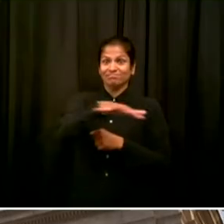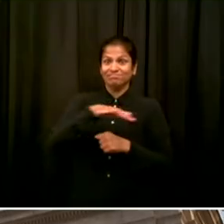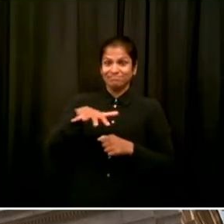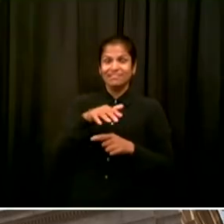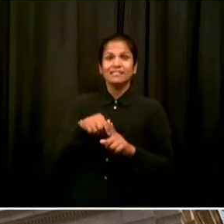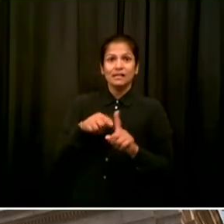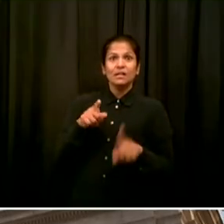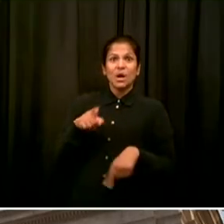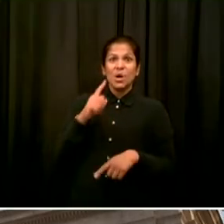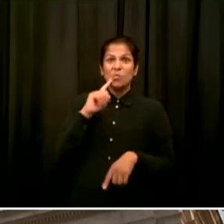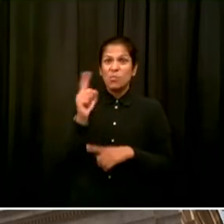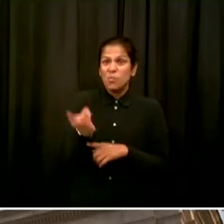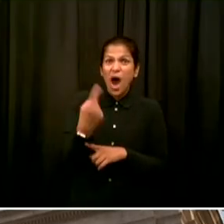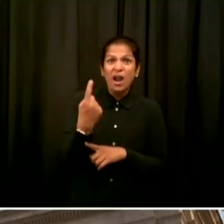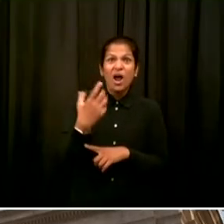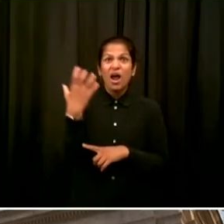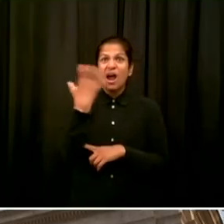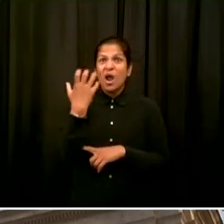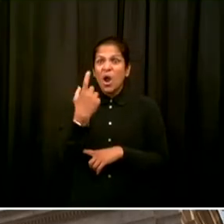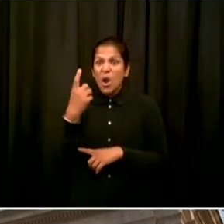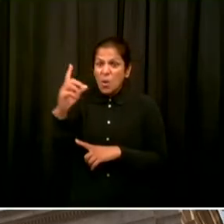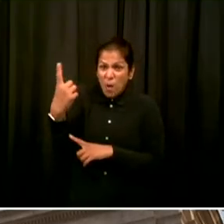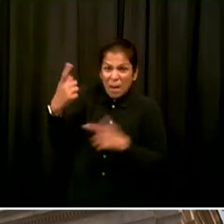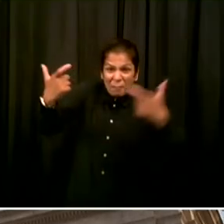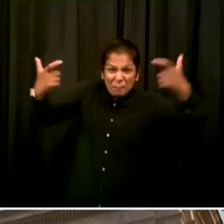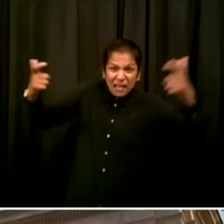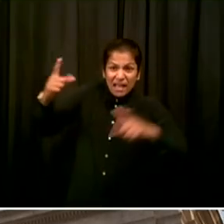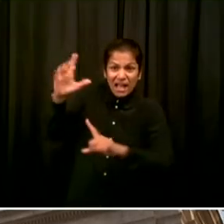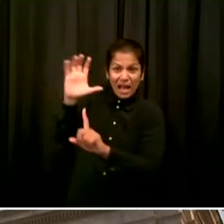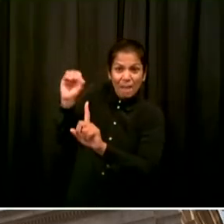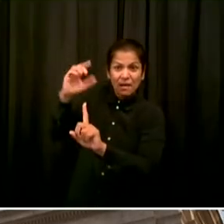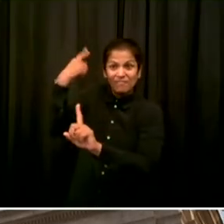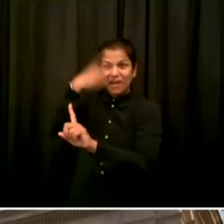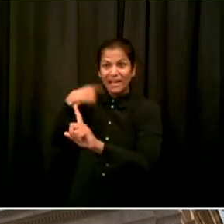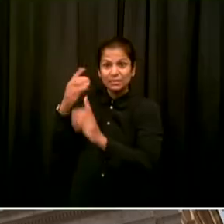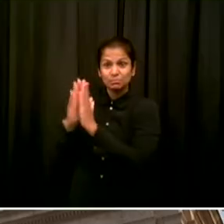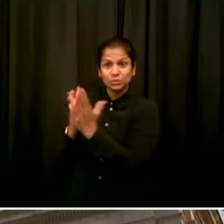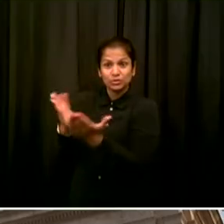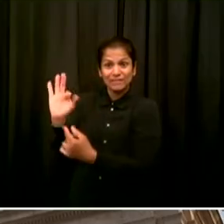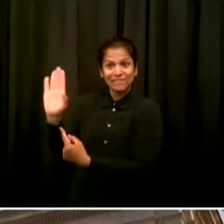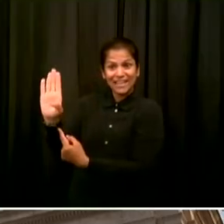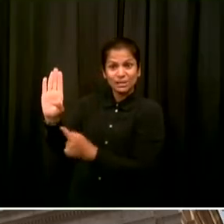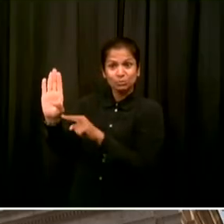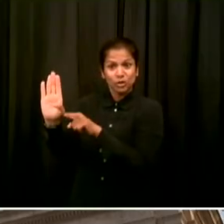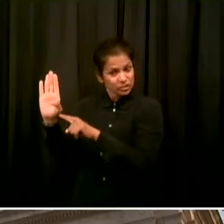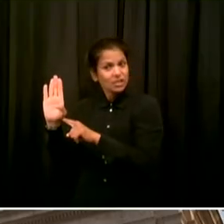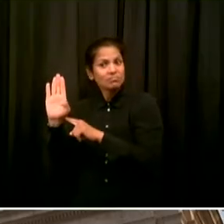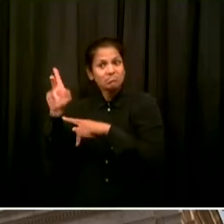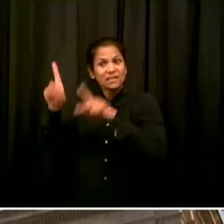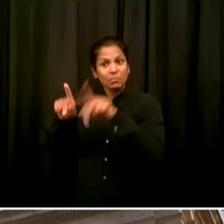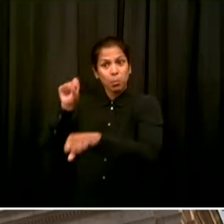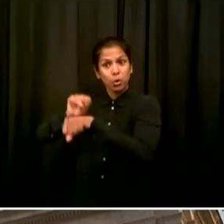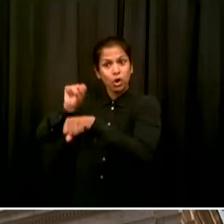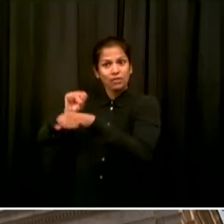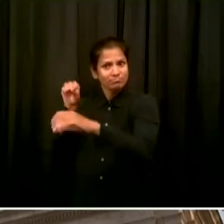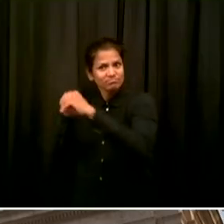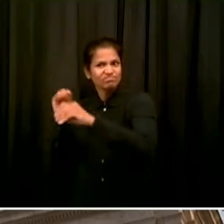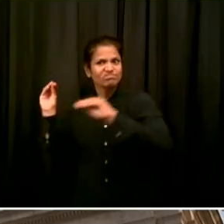THIS IS 1 COMPANY IN A CRUCIAL SECTOR THAT HAS BEEN GROWING FOR YEARS AND YEARS